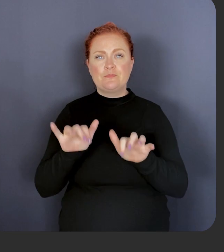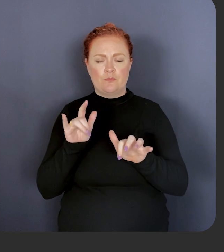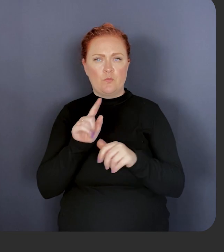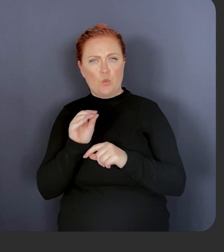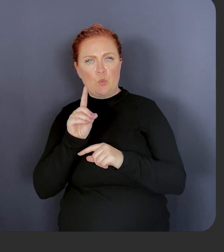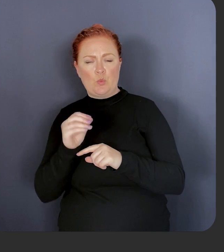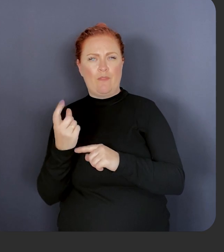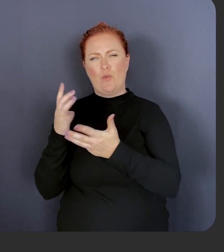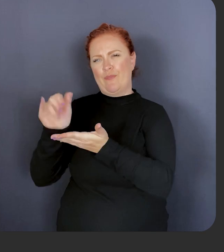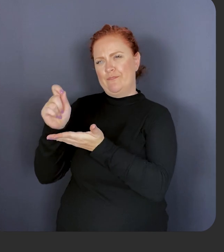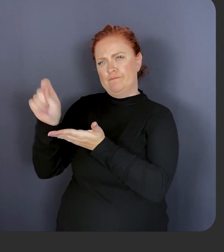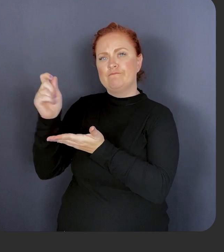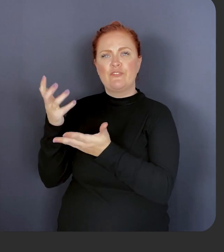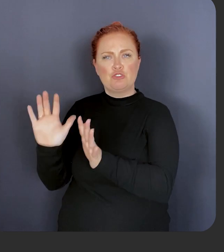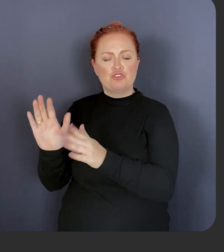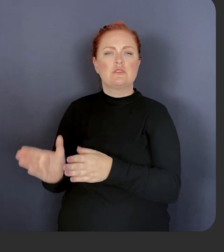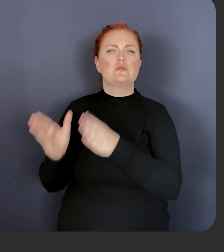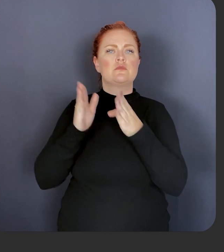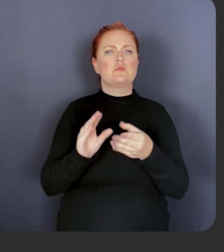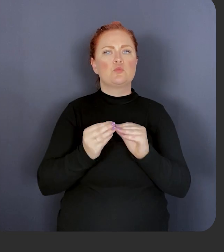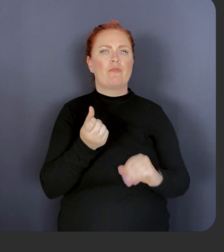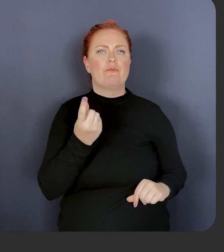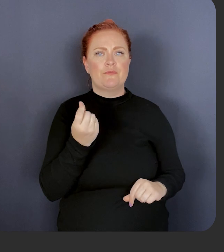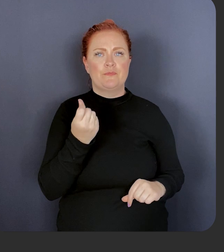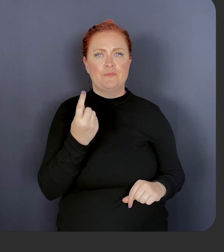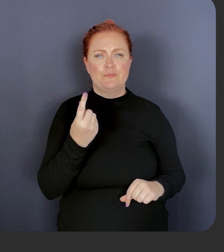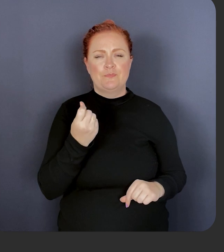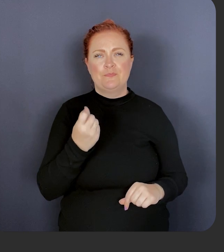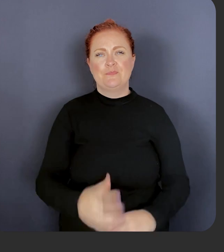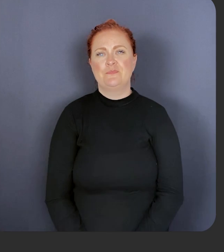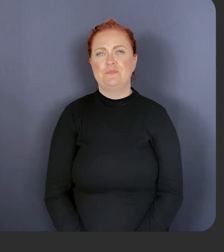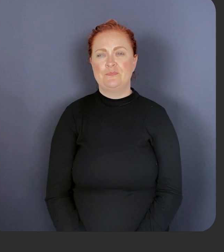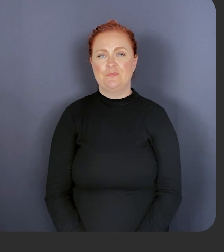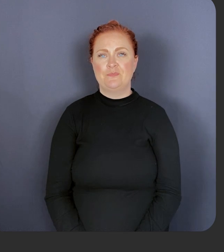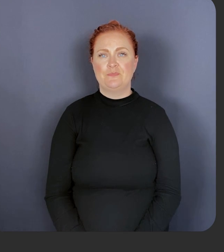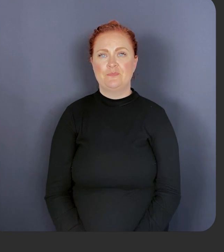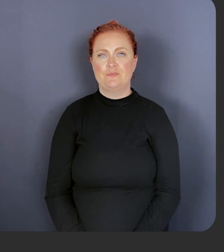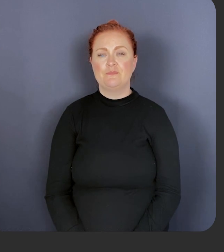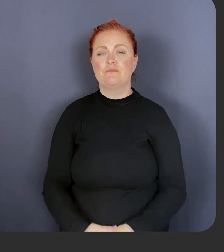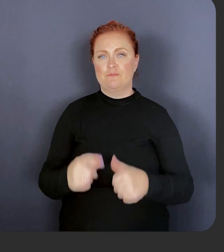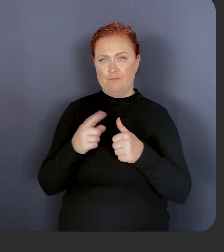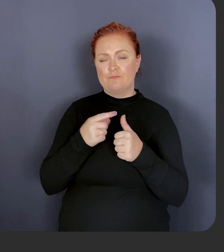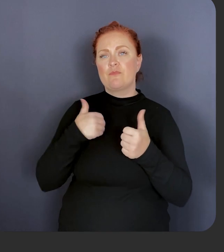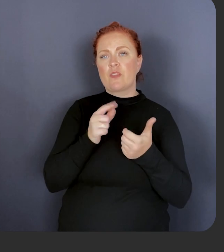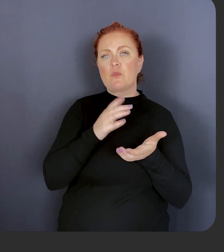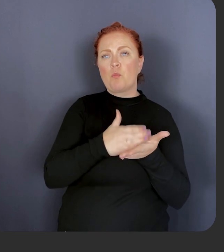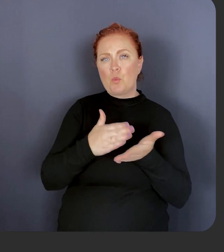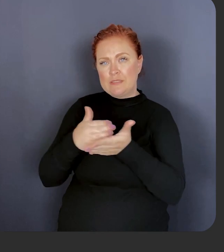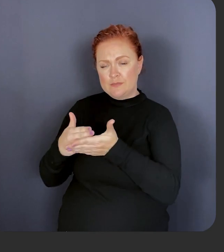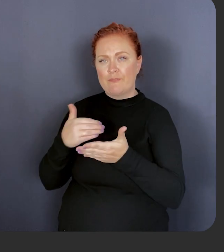we did that-- we're going to first go into the component.